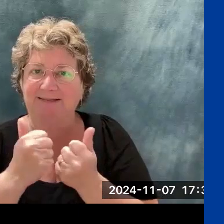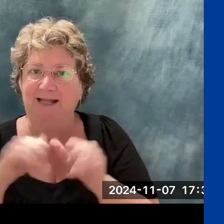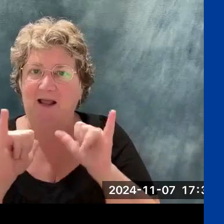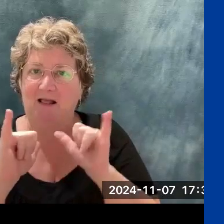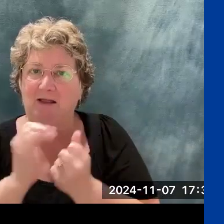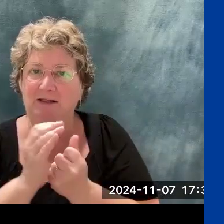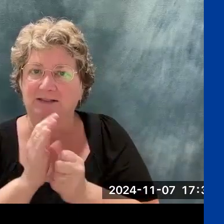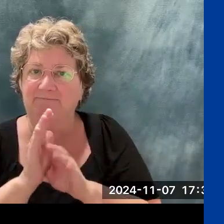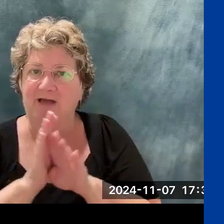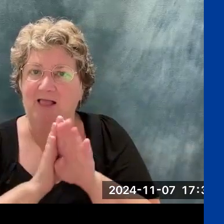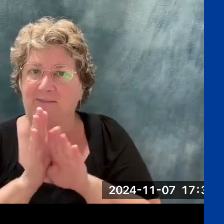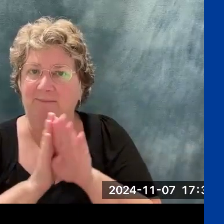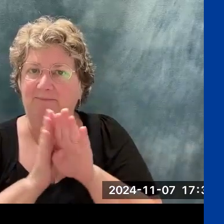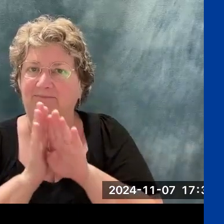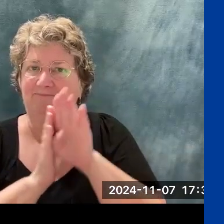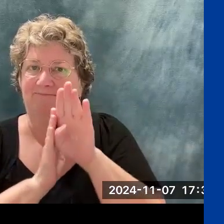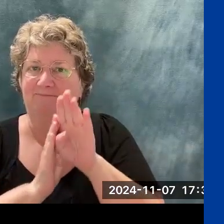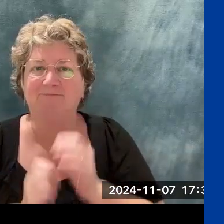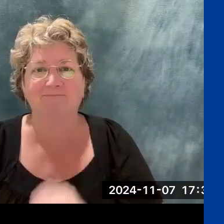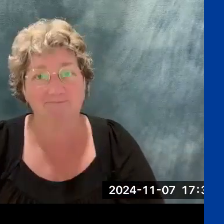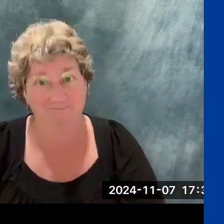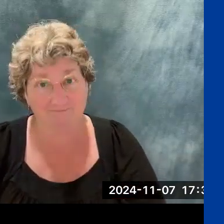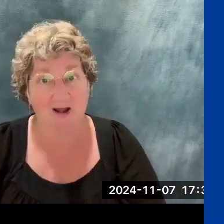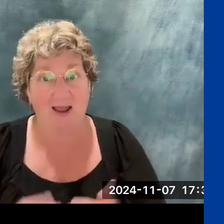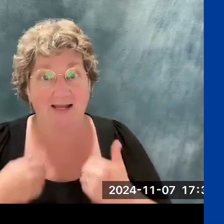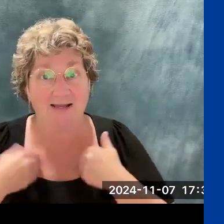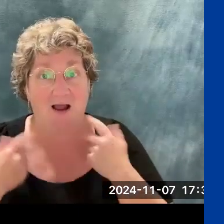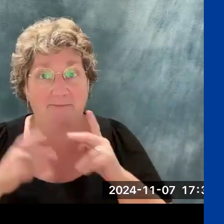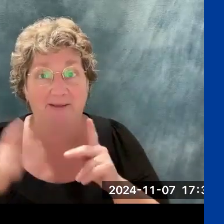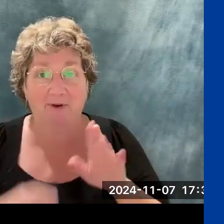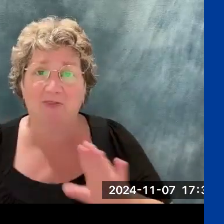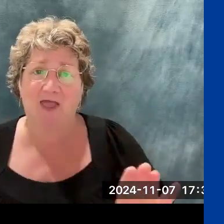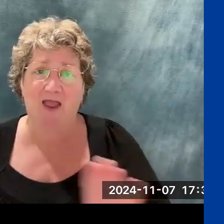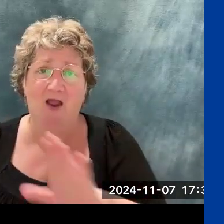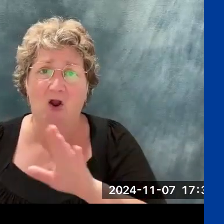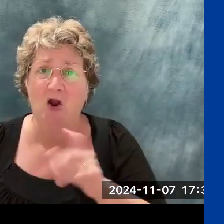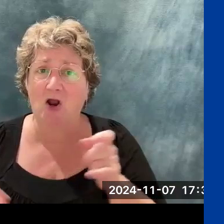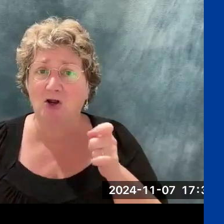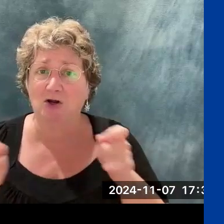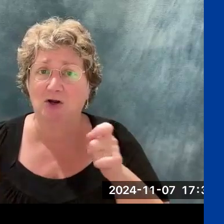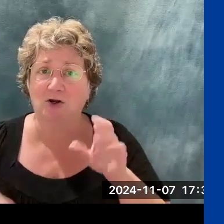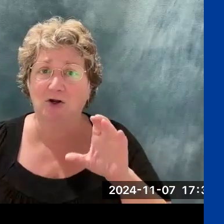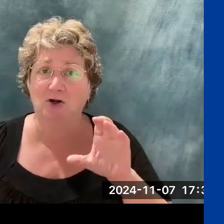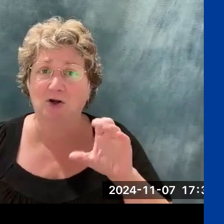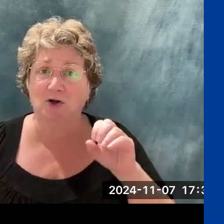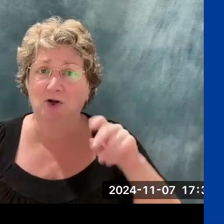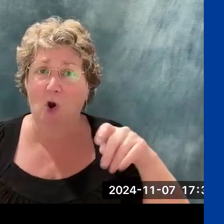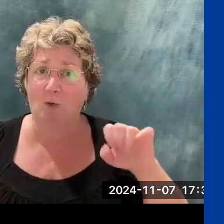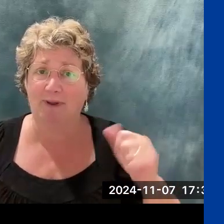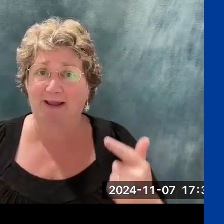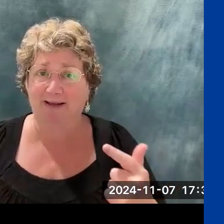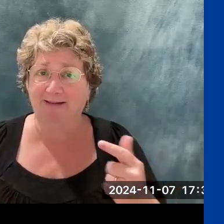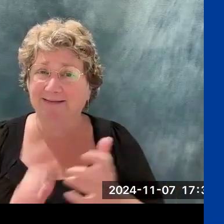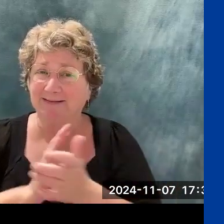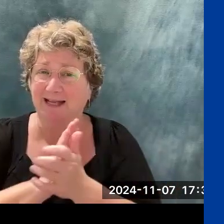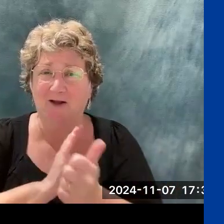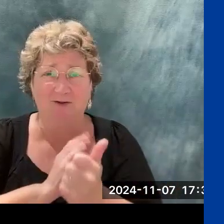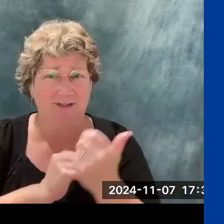that's often going to be challenged and limited. So it's really important as the adults and the caretakers to make sure that we are helping